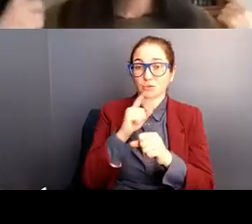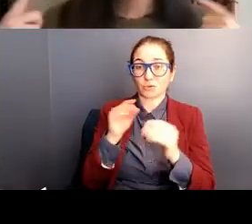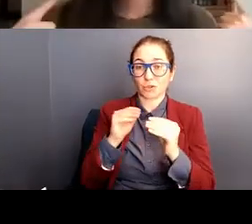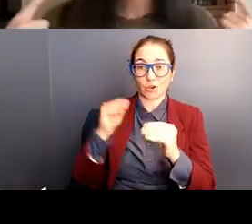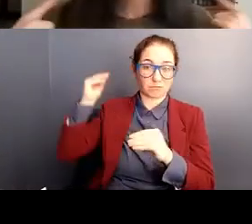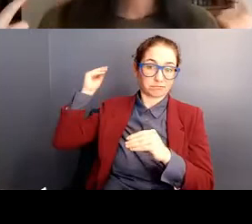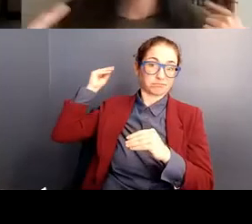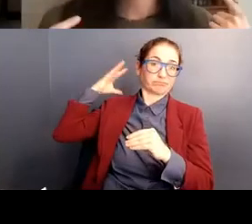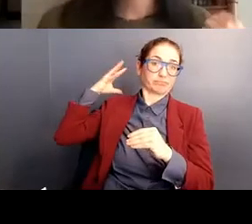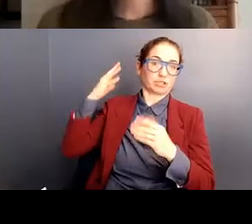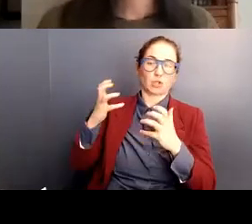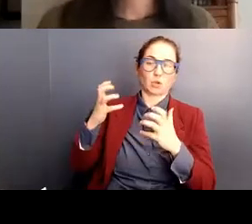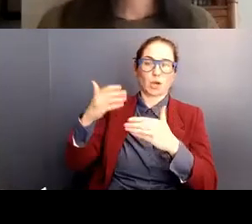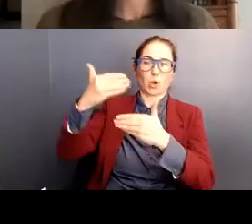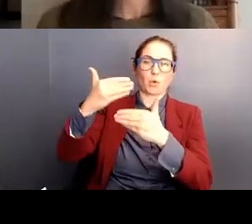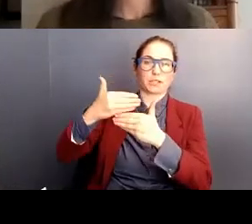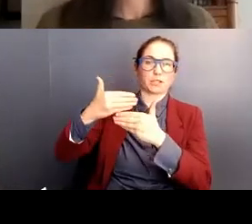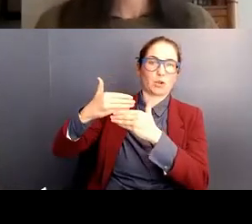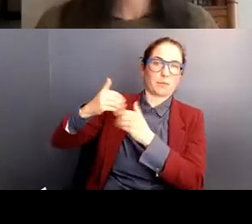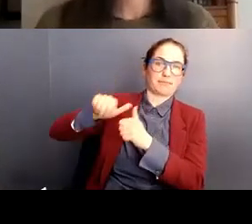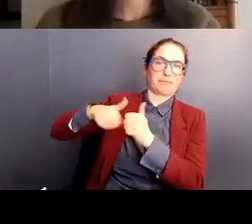a big window behind you, for instance, so it would be harder for